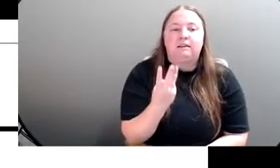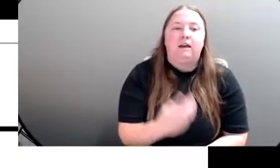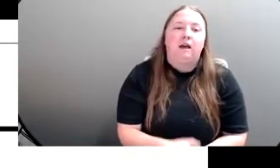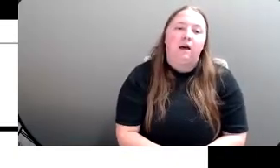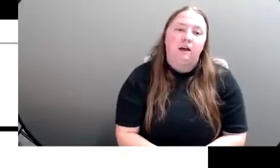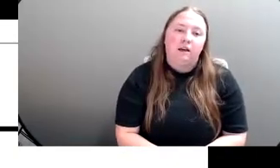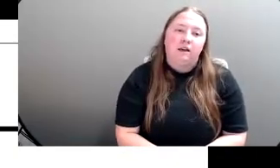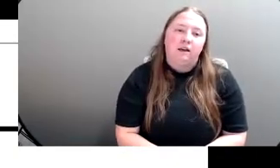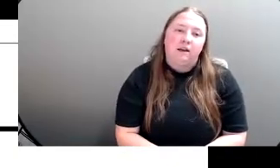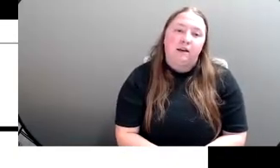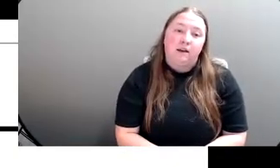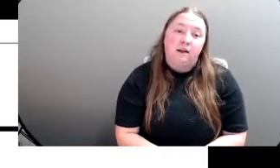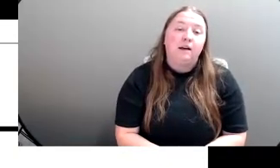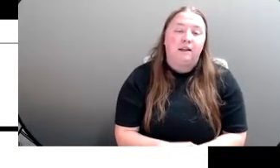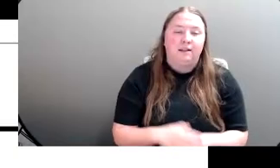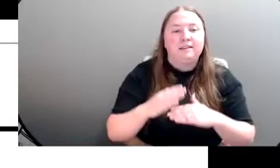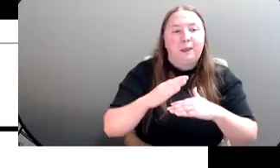the, minimum standard